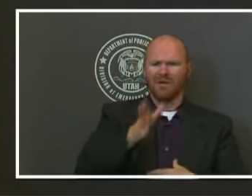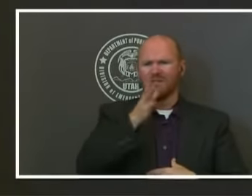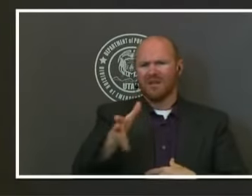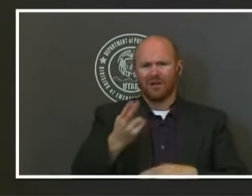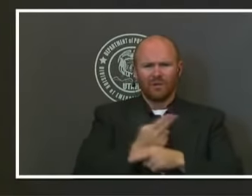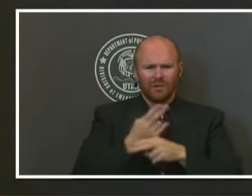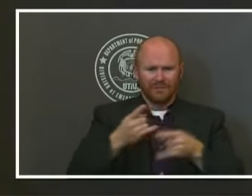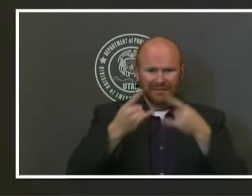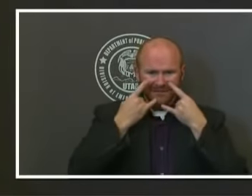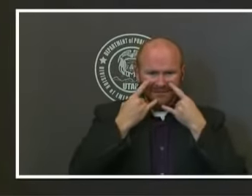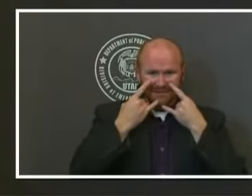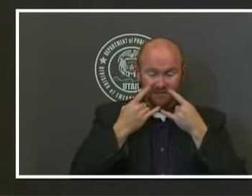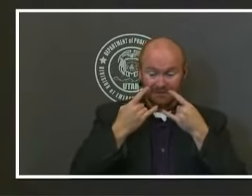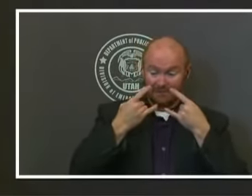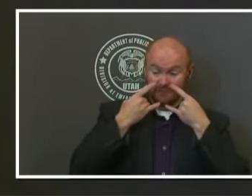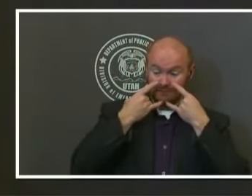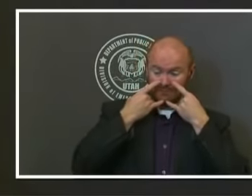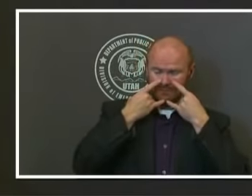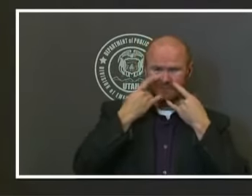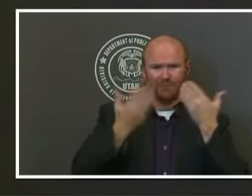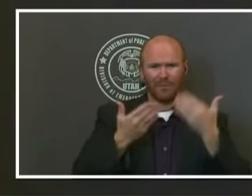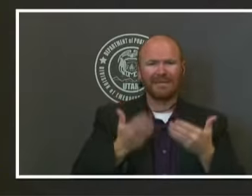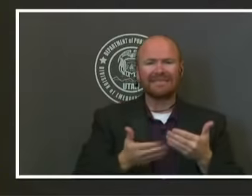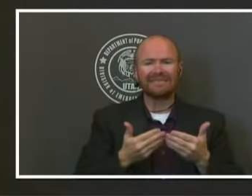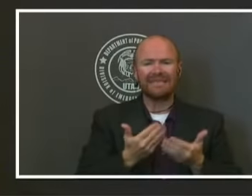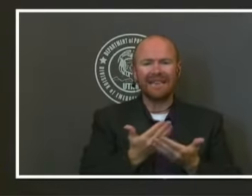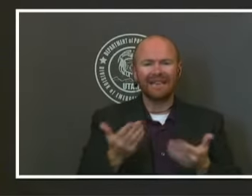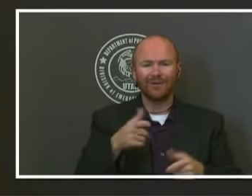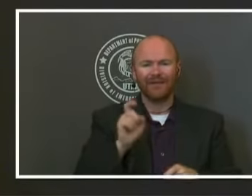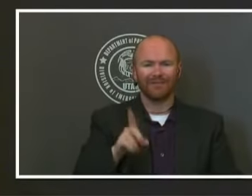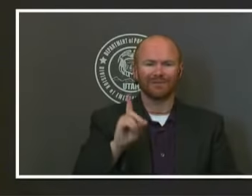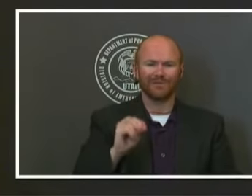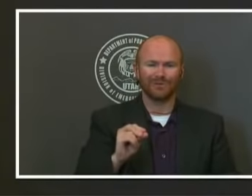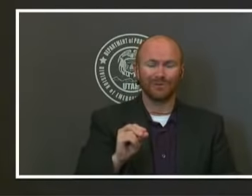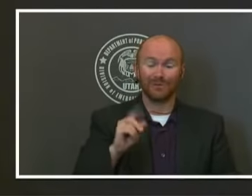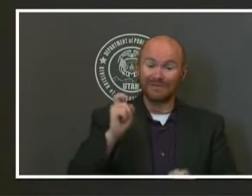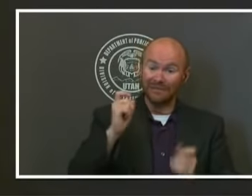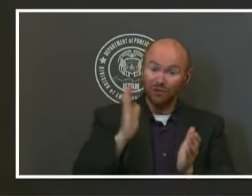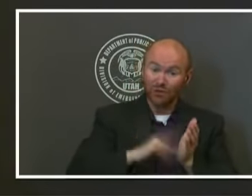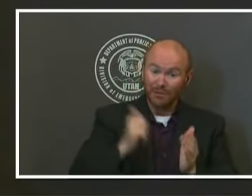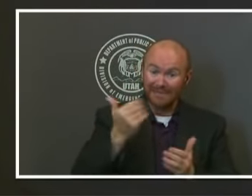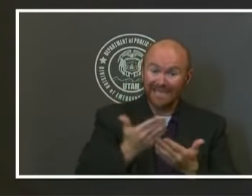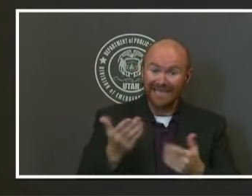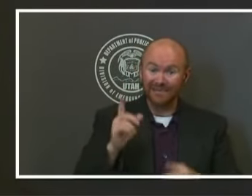and yet that's probably the easiest thing we have to do